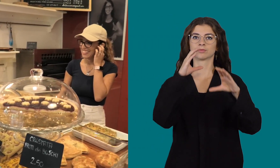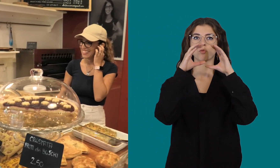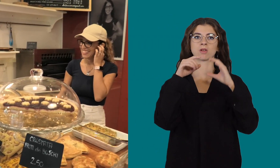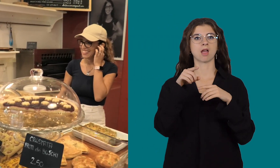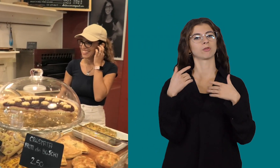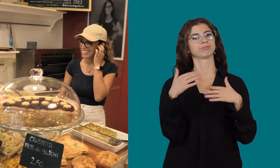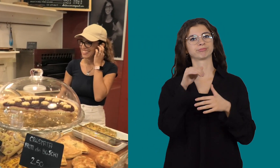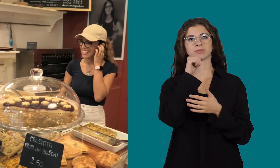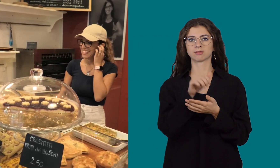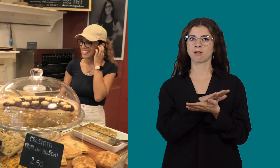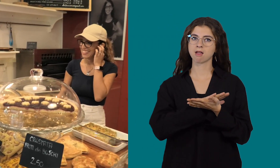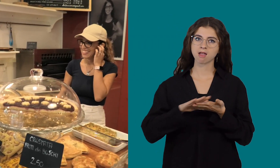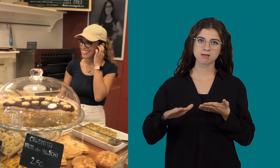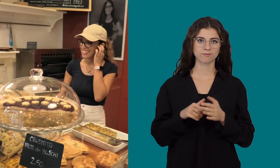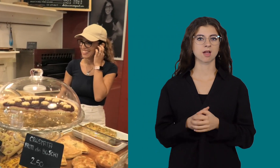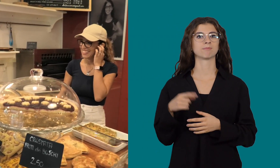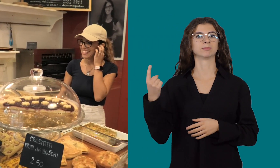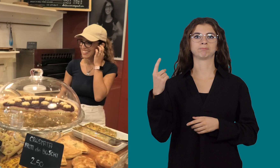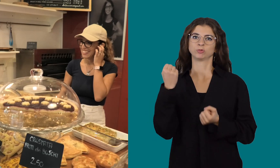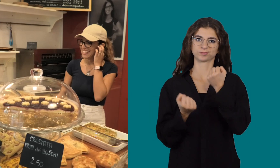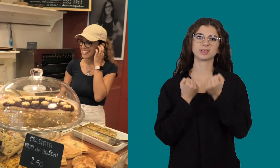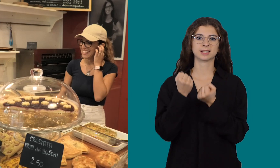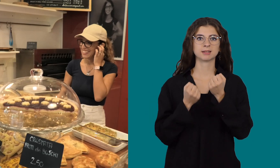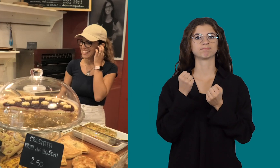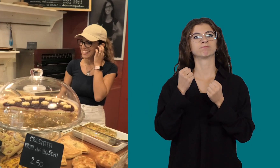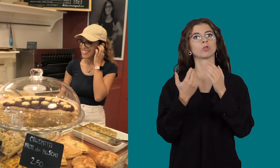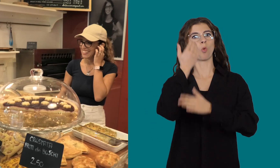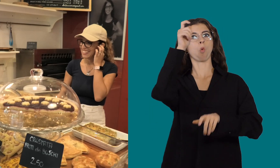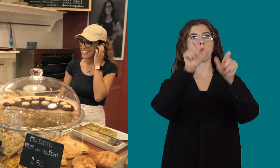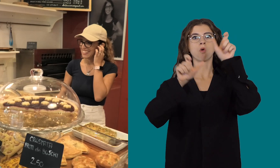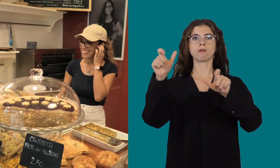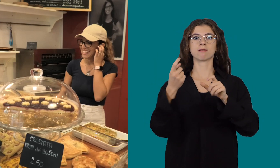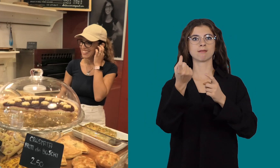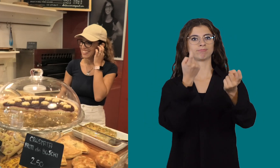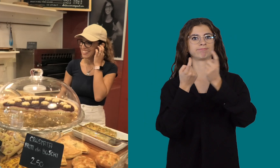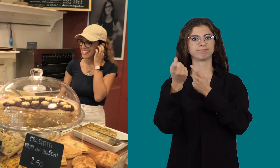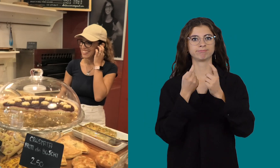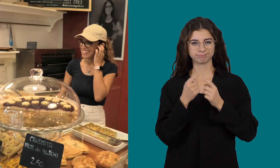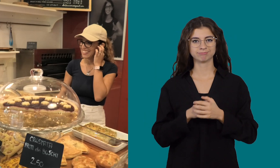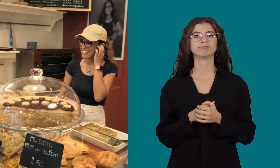Communication is not easy. Alice has difficulty with new people coming to the shop.